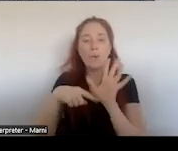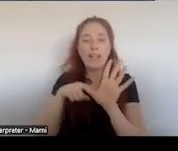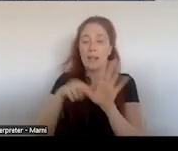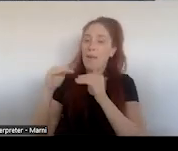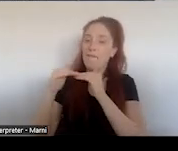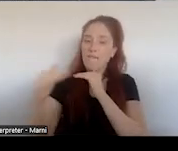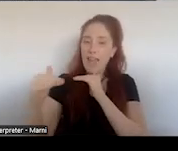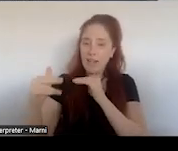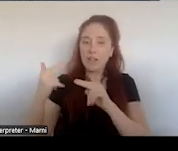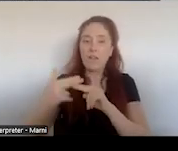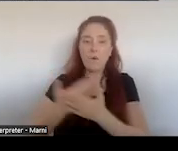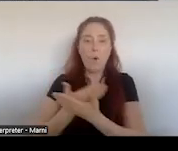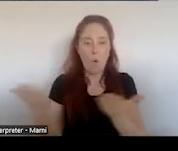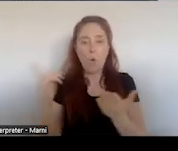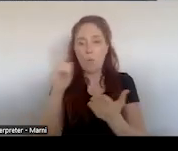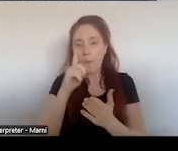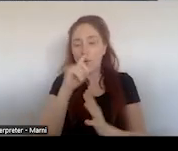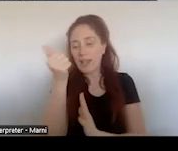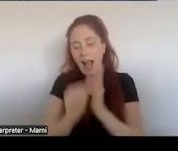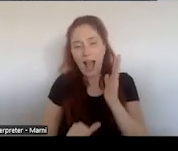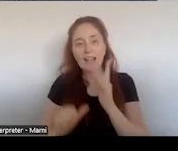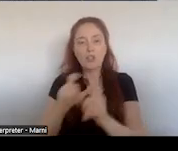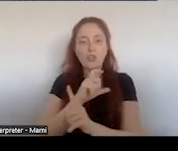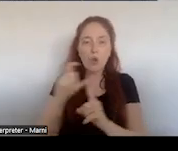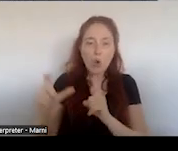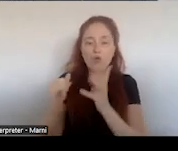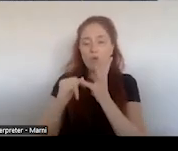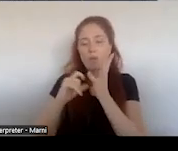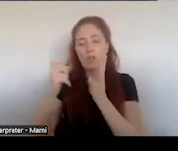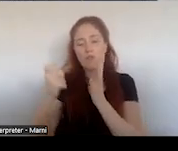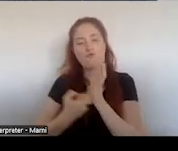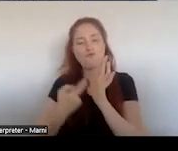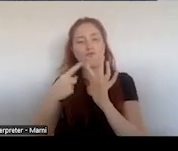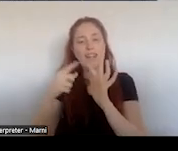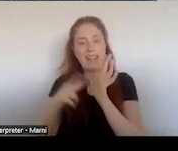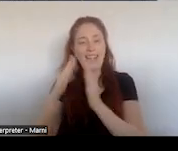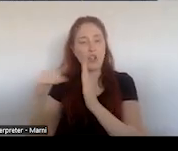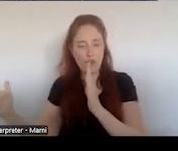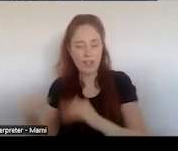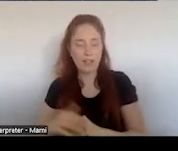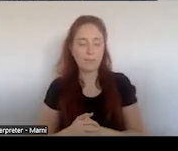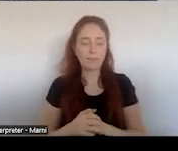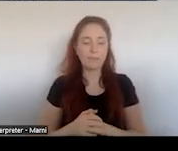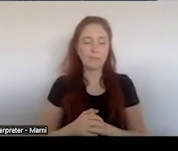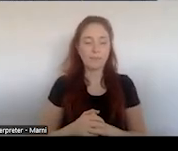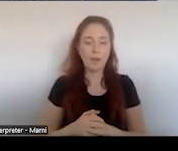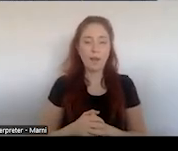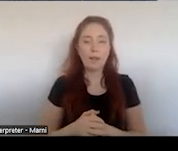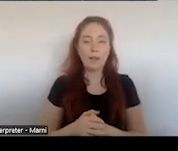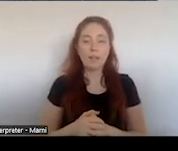screen and cultural sectors. The other thing that happened in 2023,